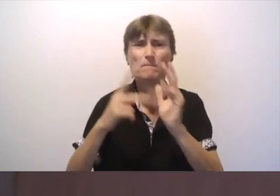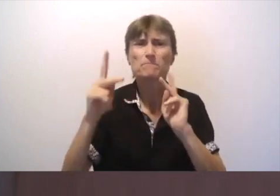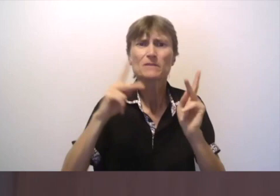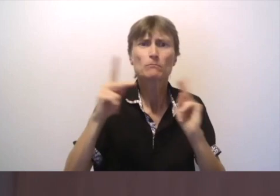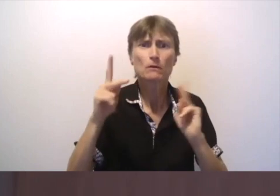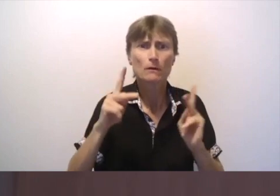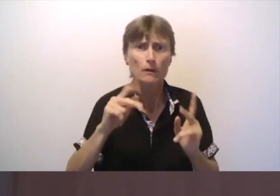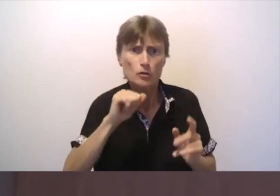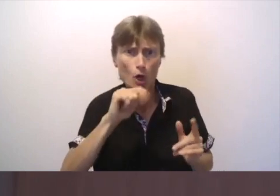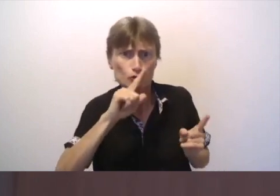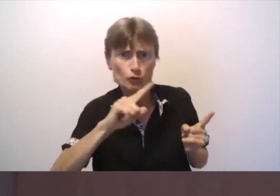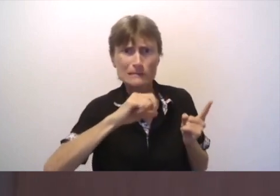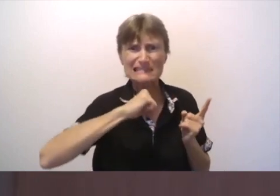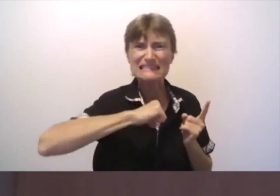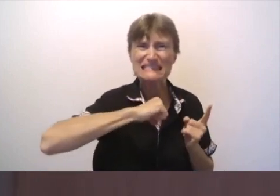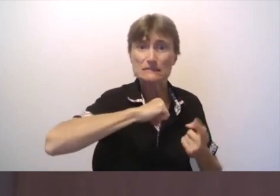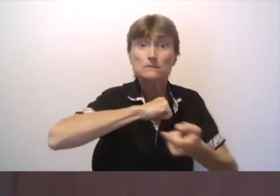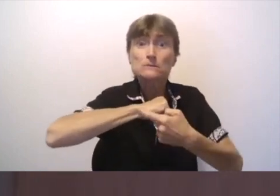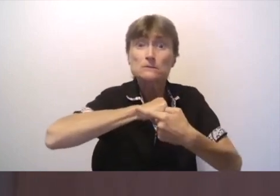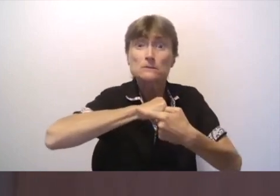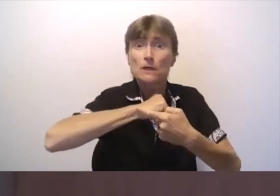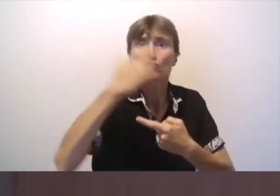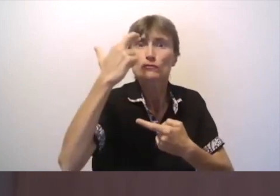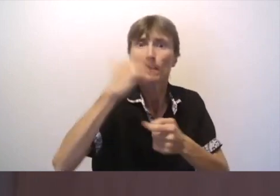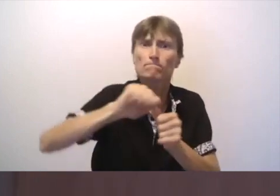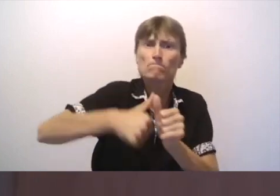and it also comes in like these quick solution things